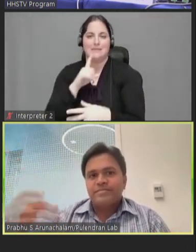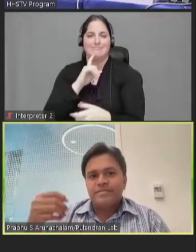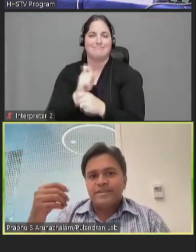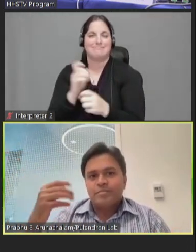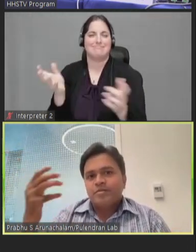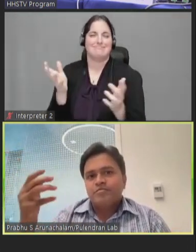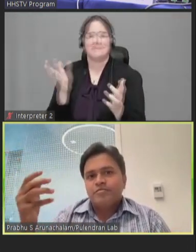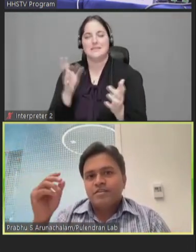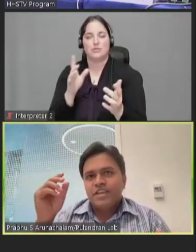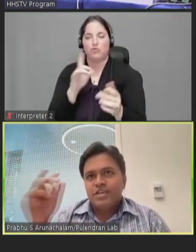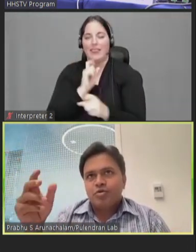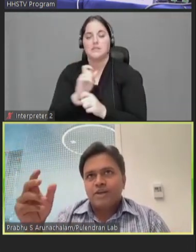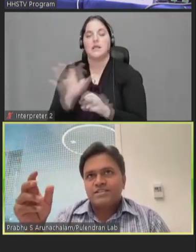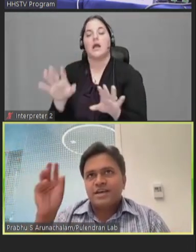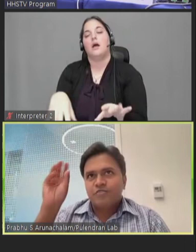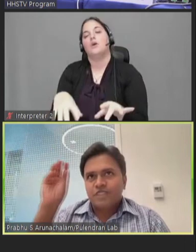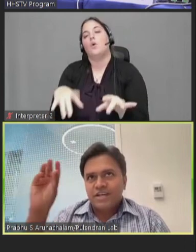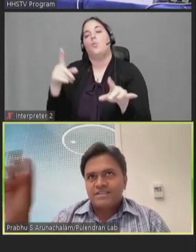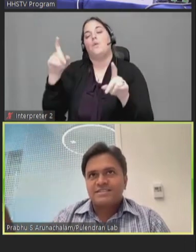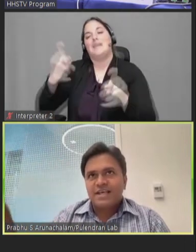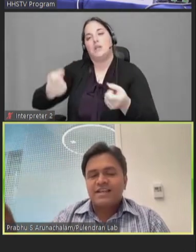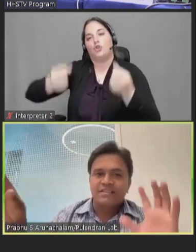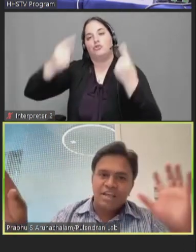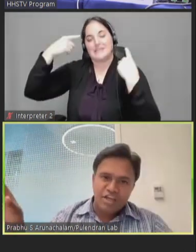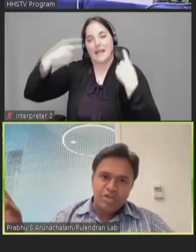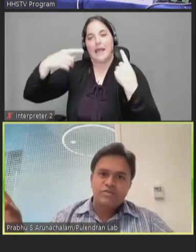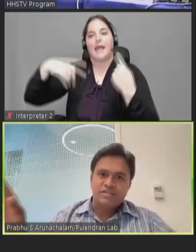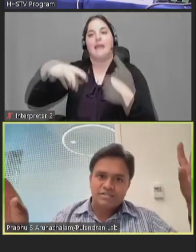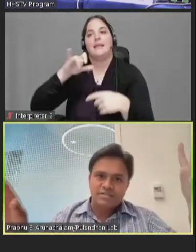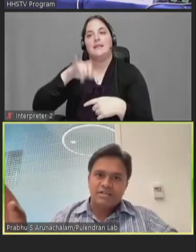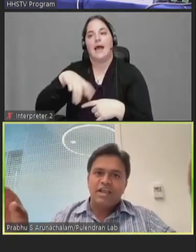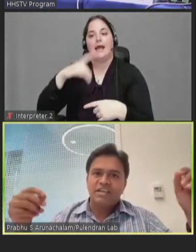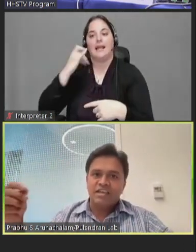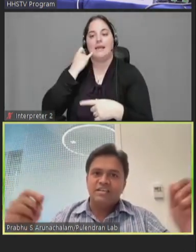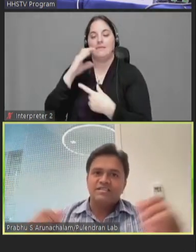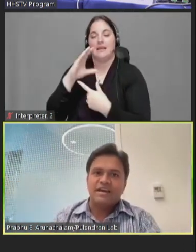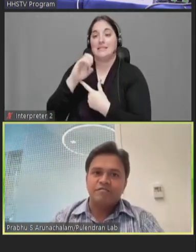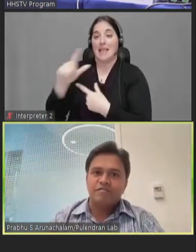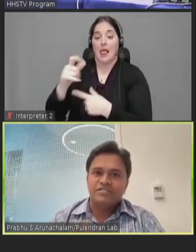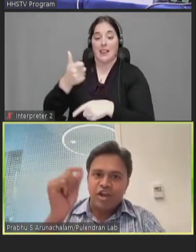you know, we need to understand whether that cell that induces any side effects or